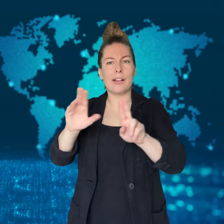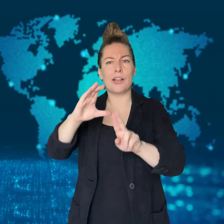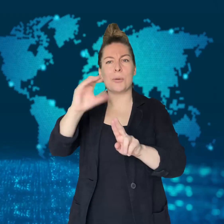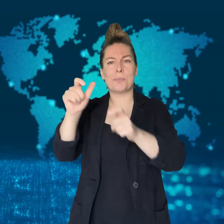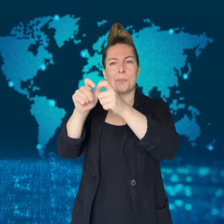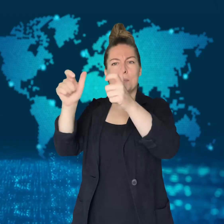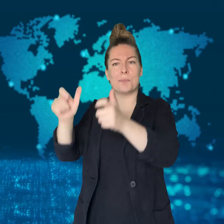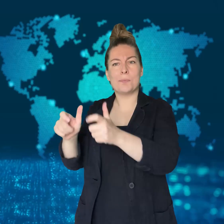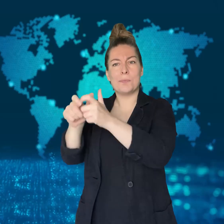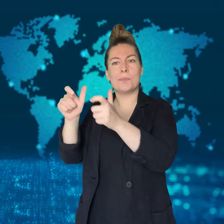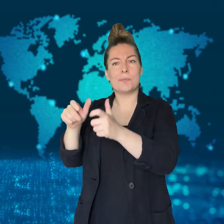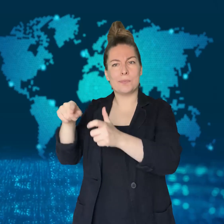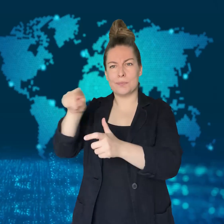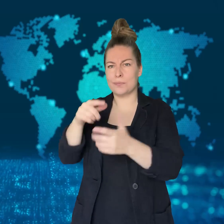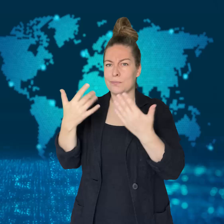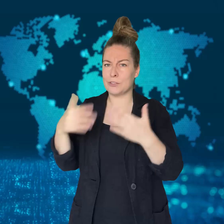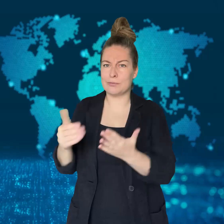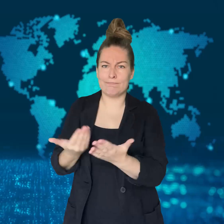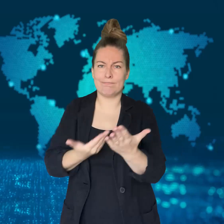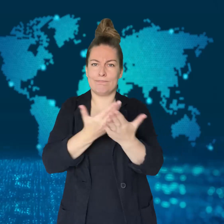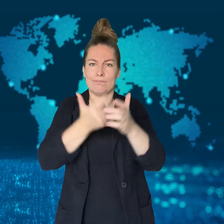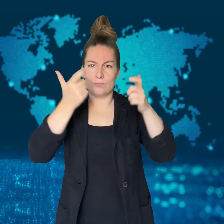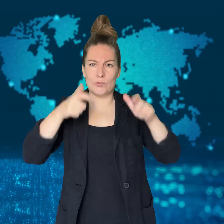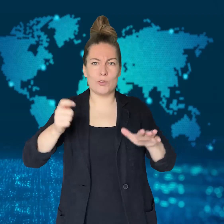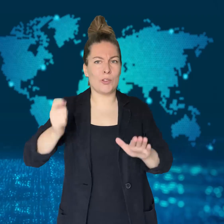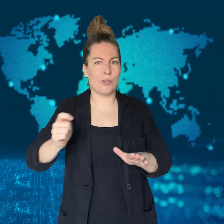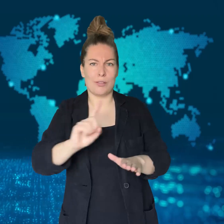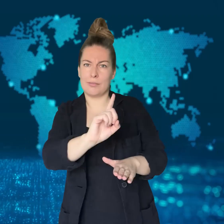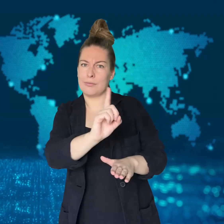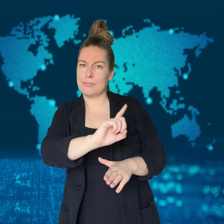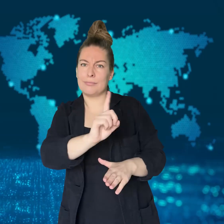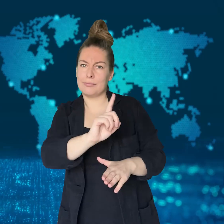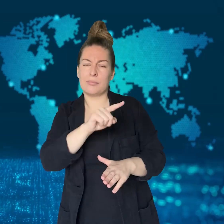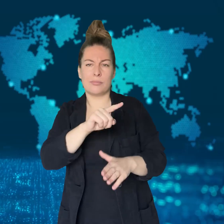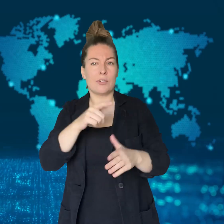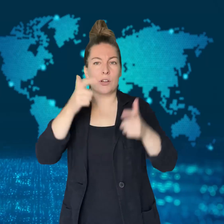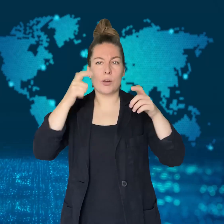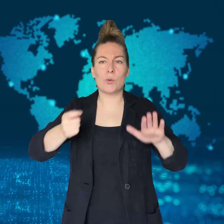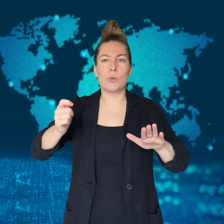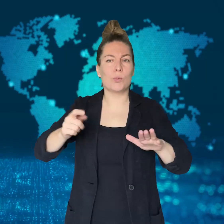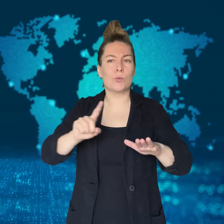and a few foreign carriers - made